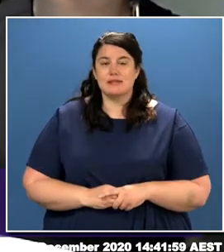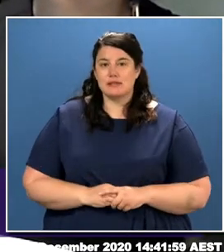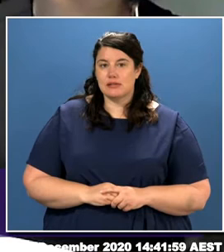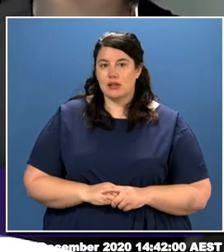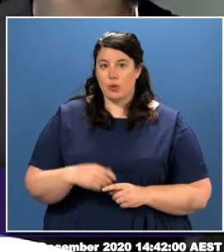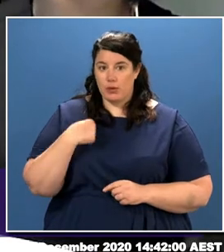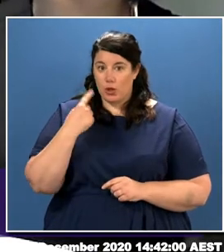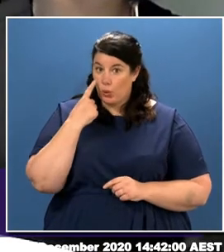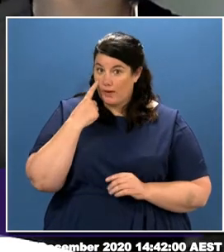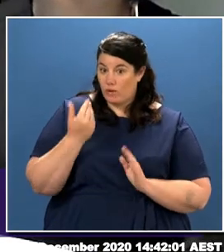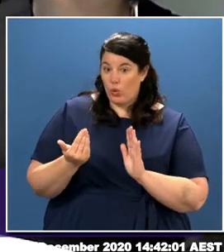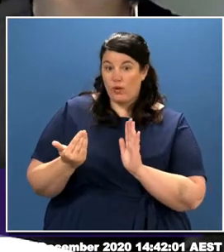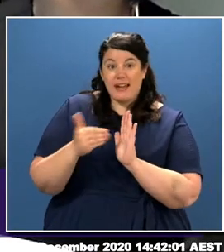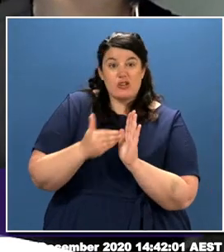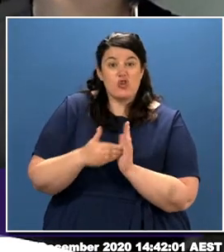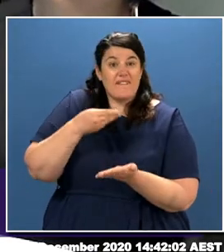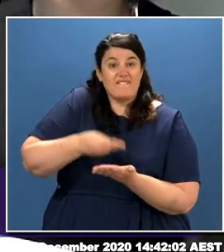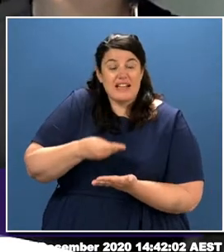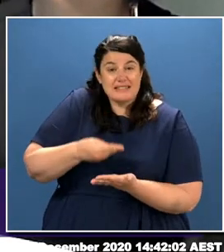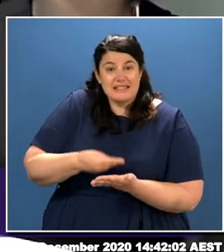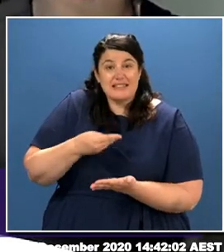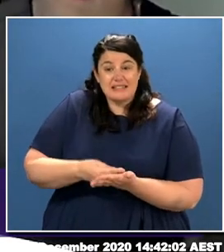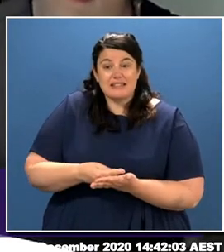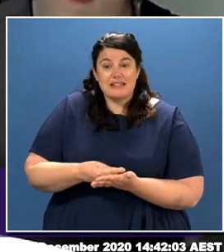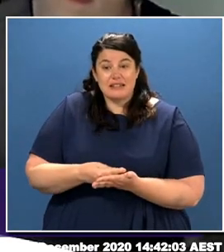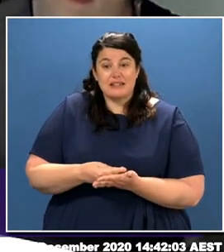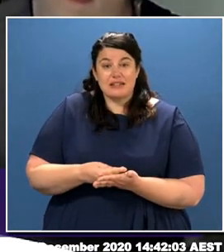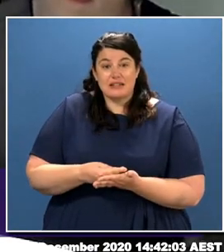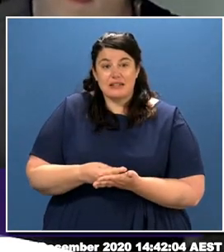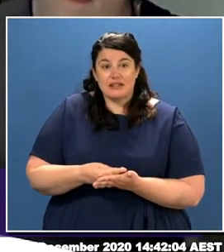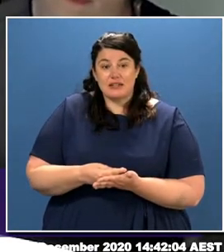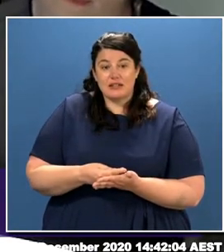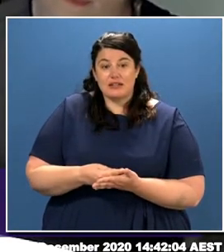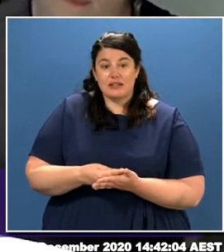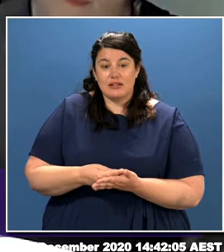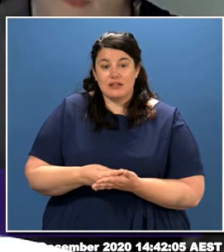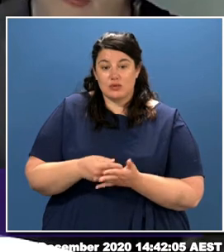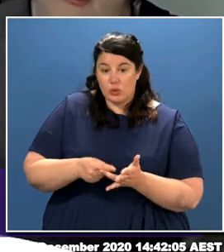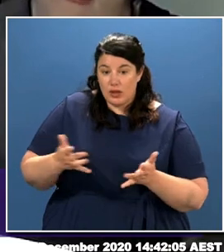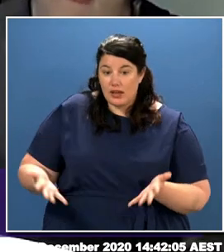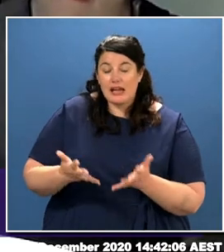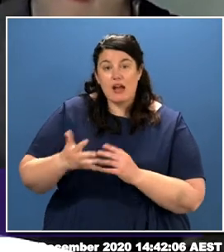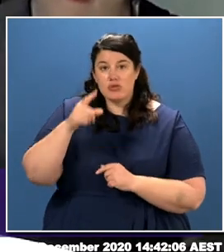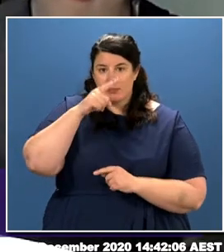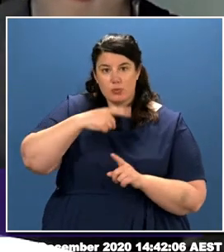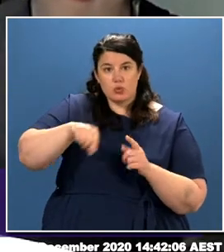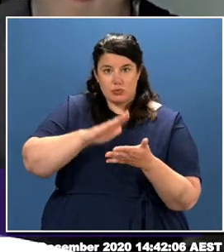additional ongoing funds to encourage people to implement the toolkit, but we